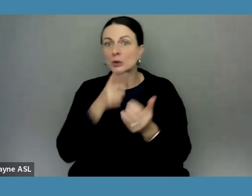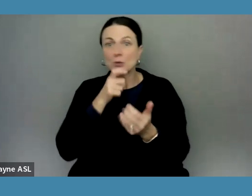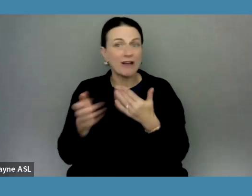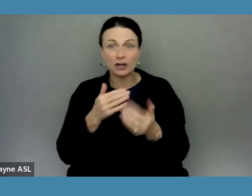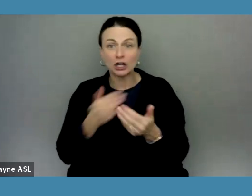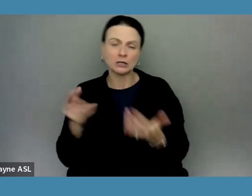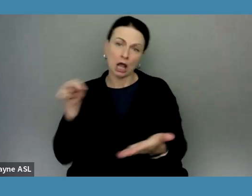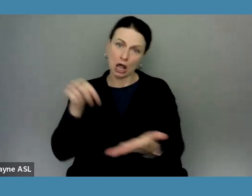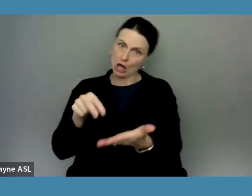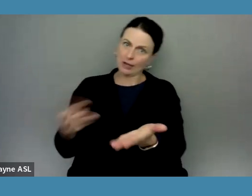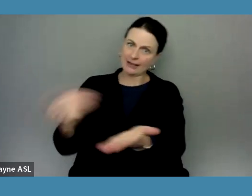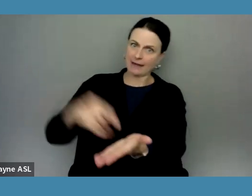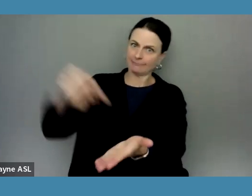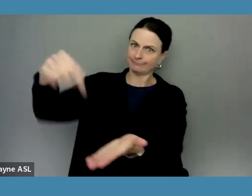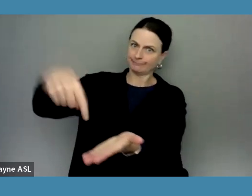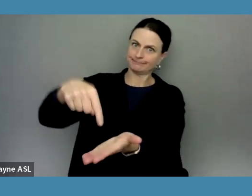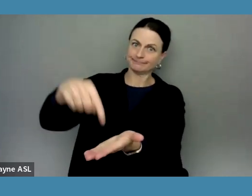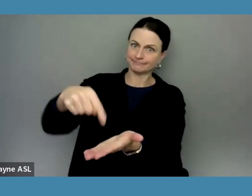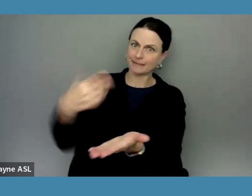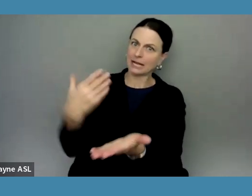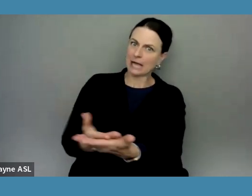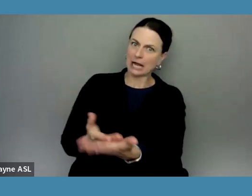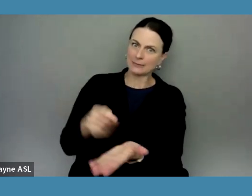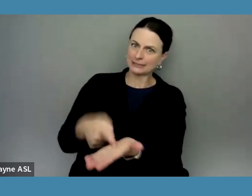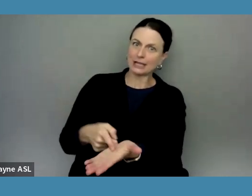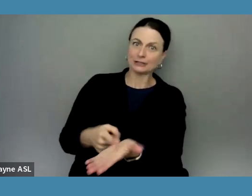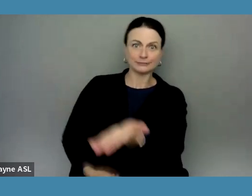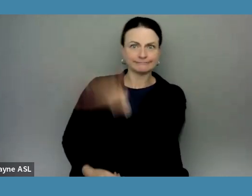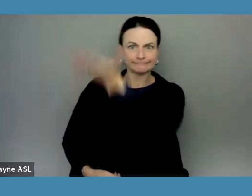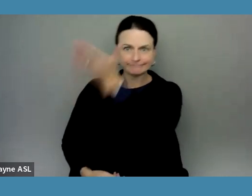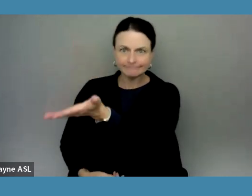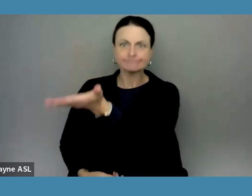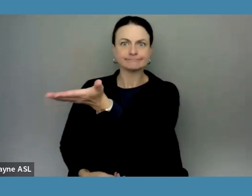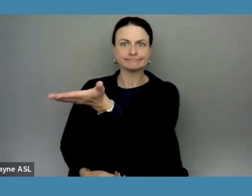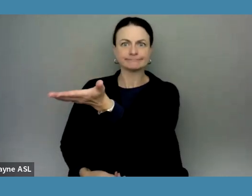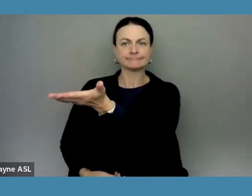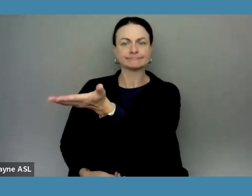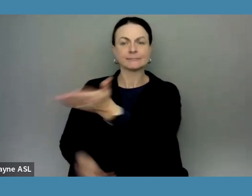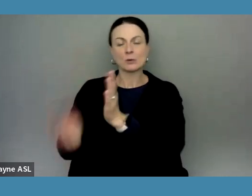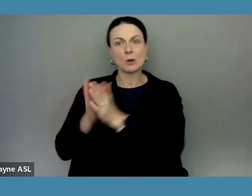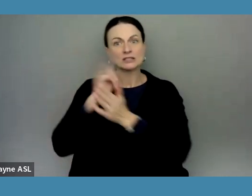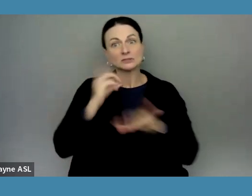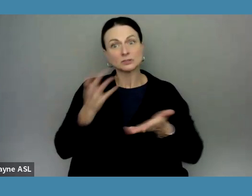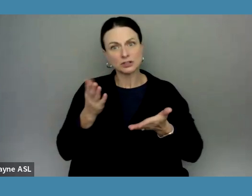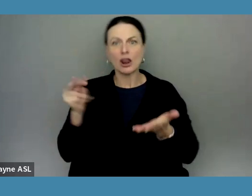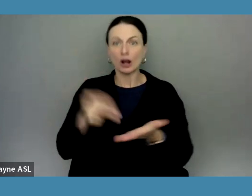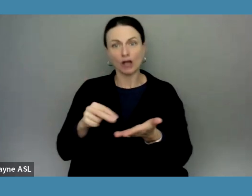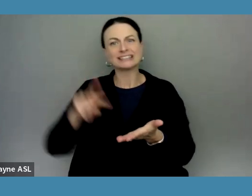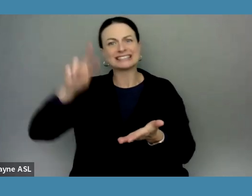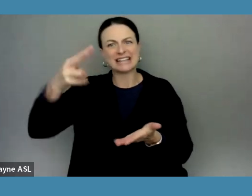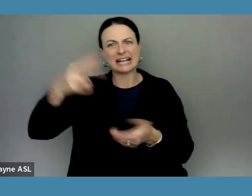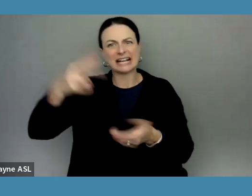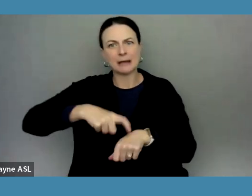take a look at the documentation that was submitted and the request for services. And you're asking them to again,